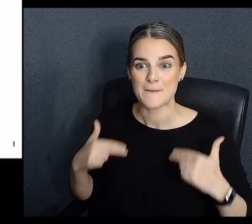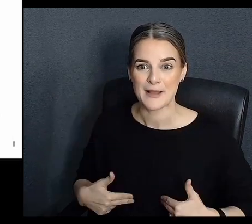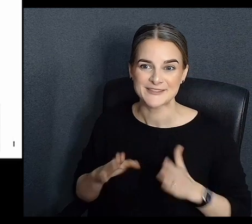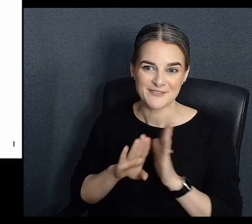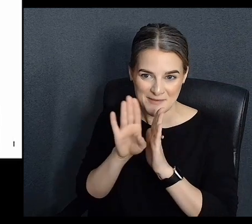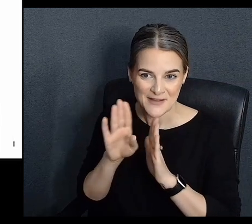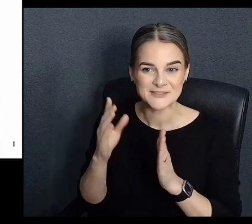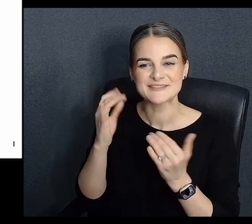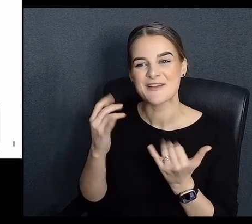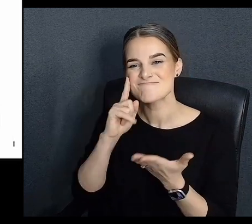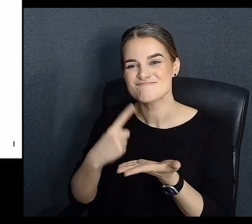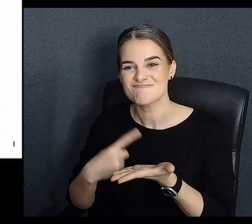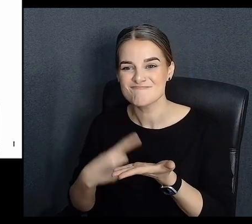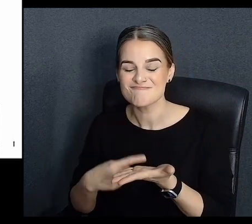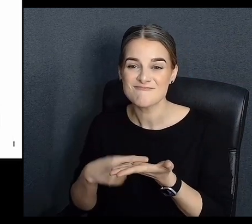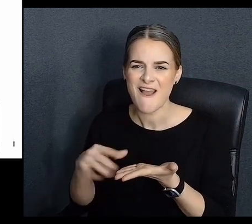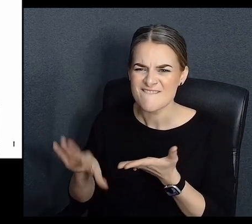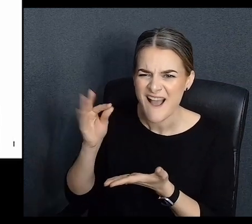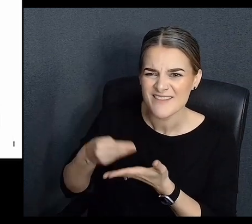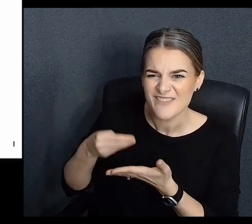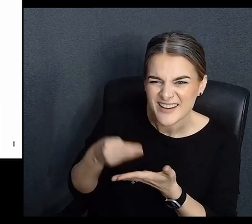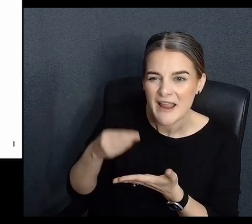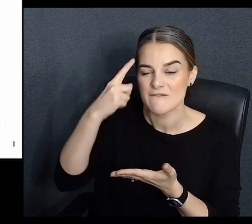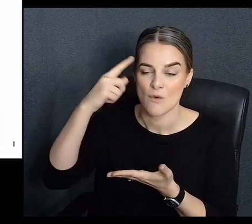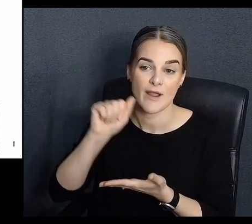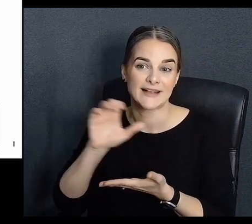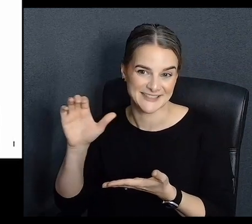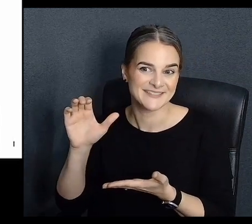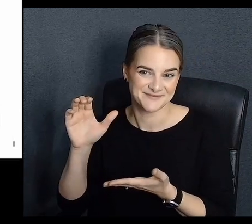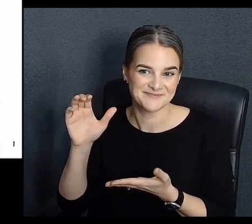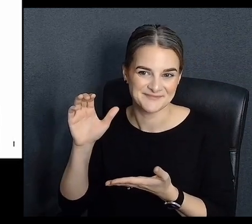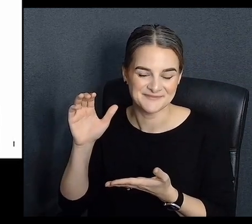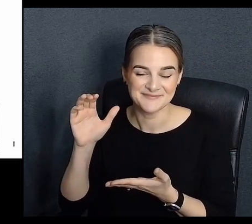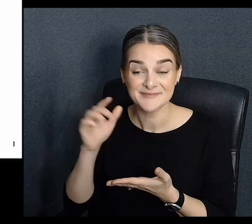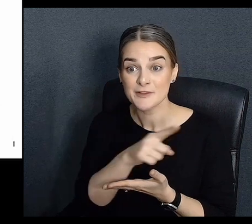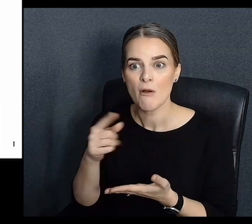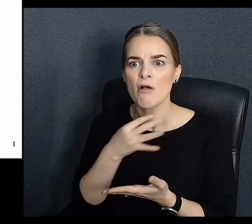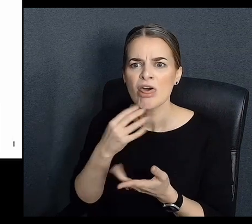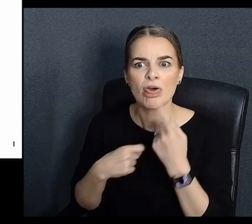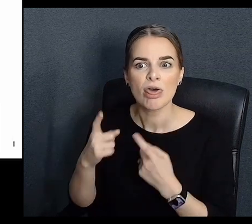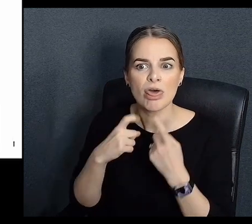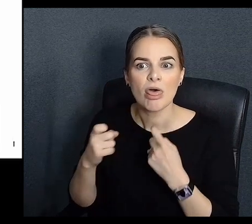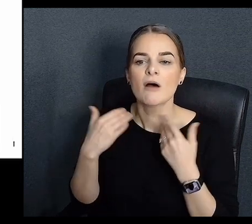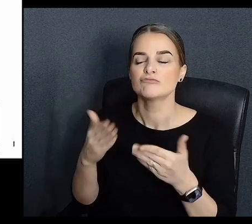about finding and funding AAC. If you have any questions, feel free to put those in the chat,